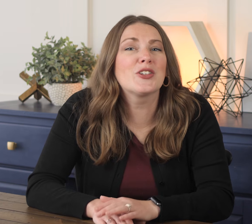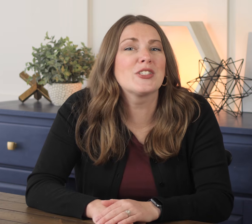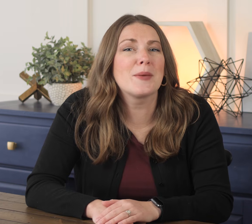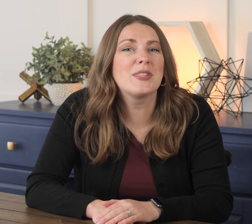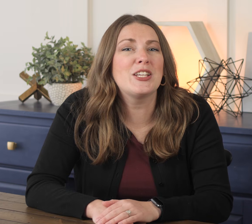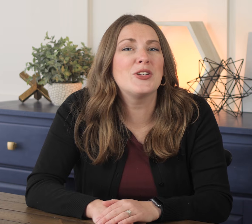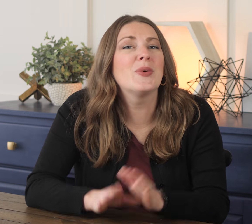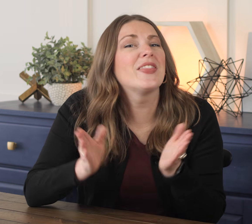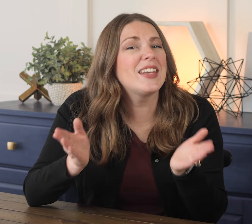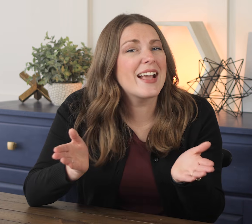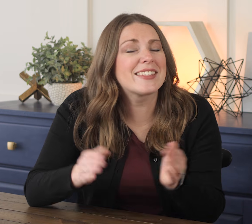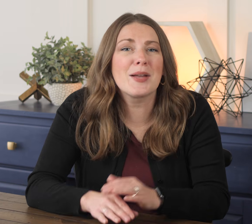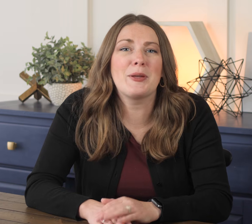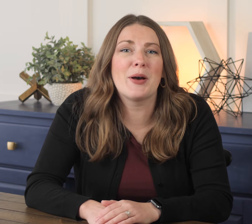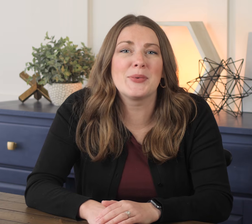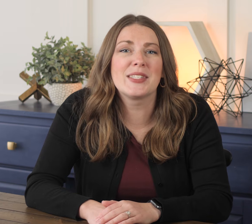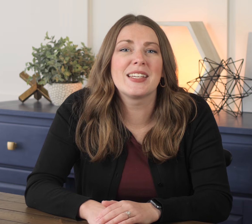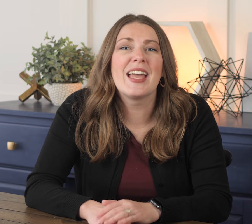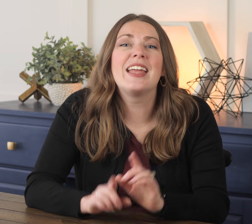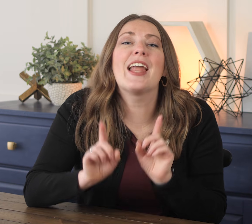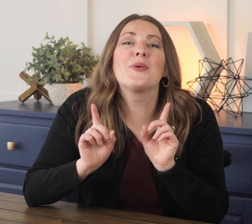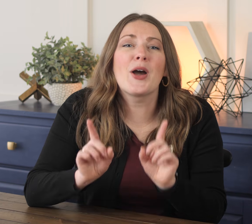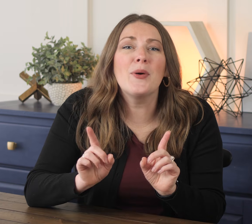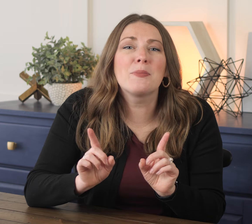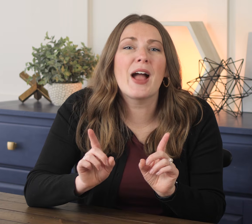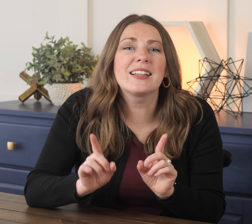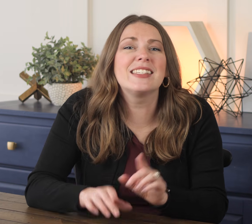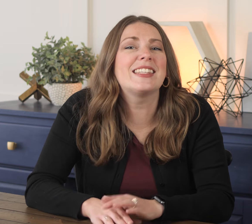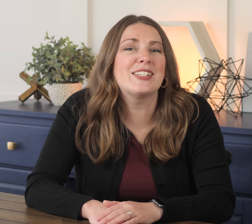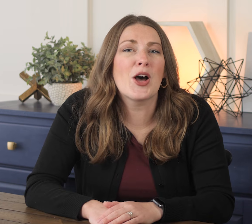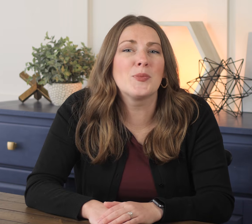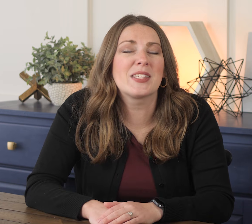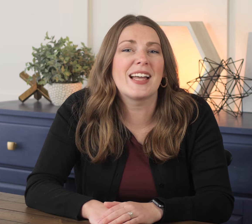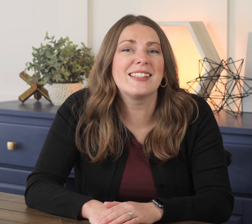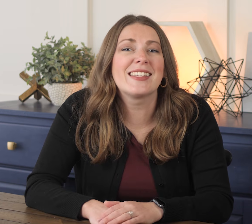can learn something new the next time we post. Now go and practice these home signs,